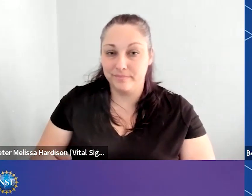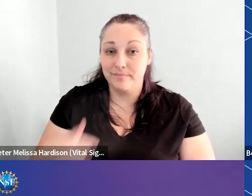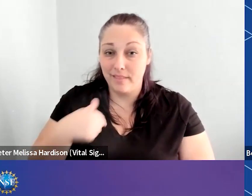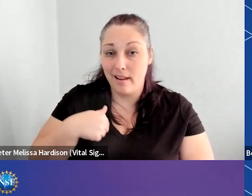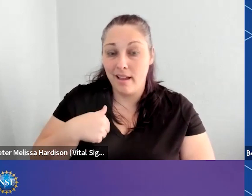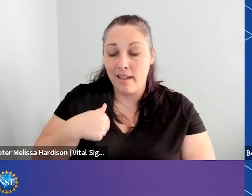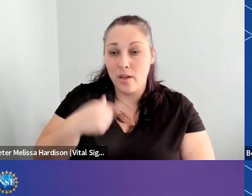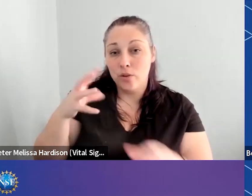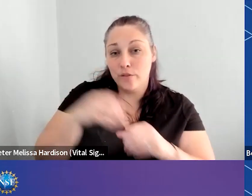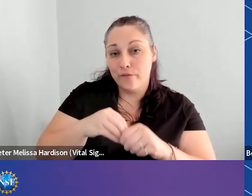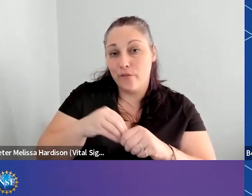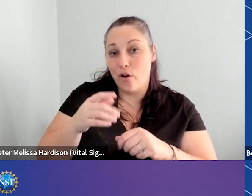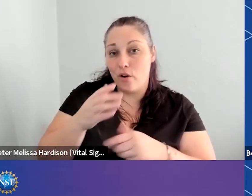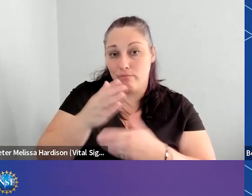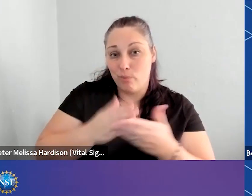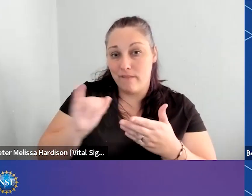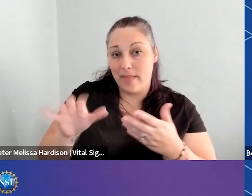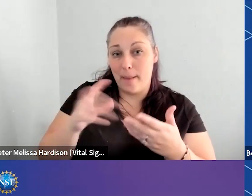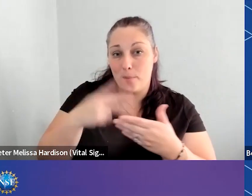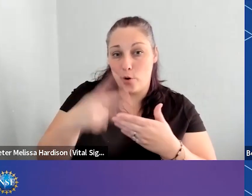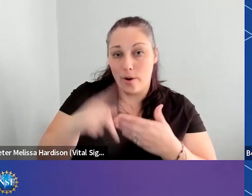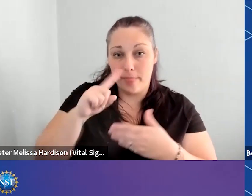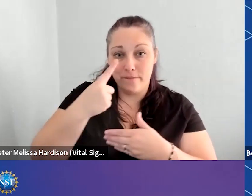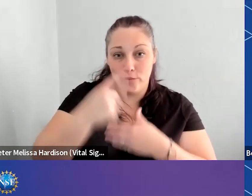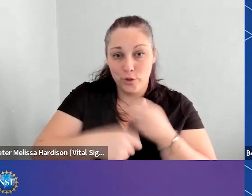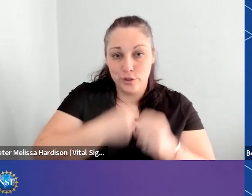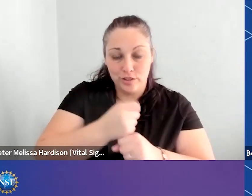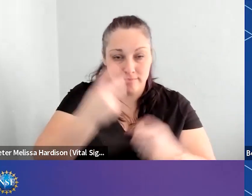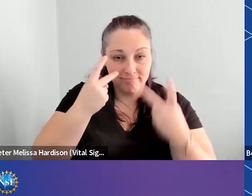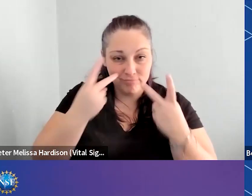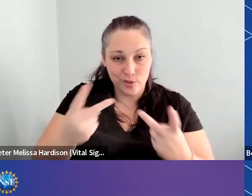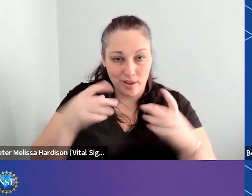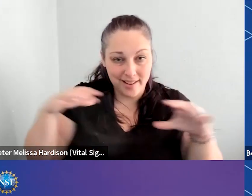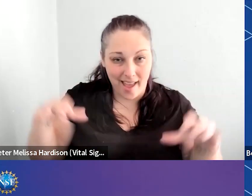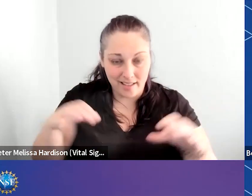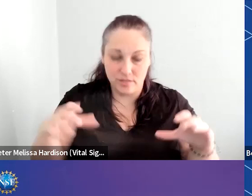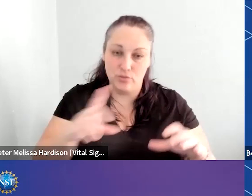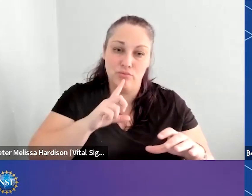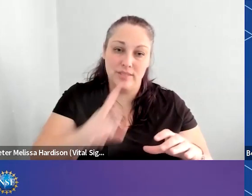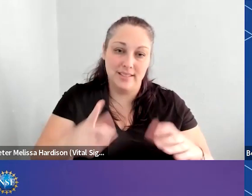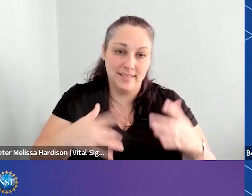and got to see it in action, which is really exciting.